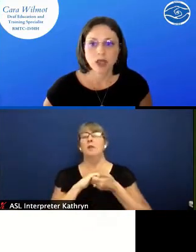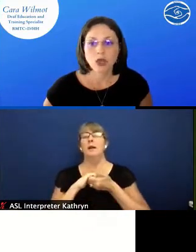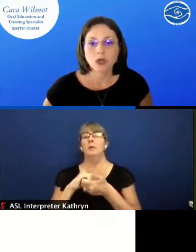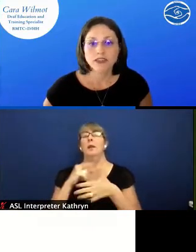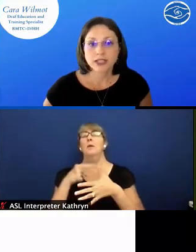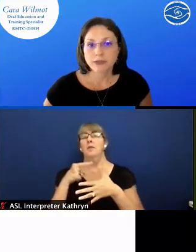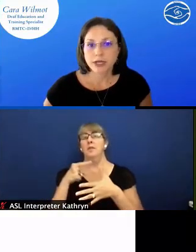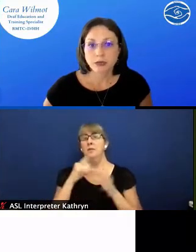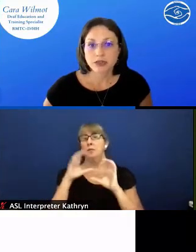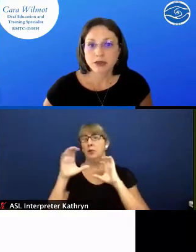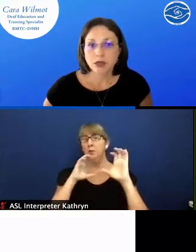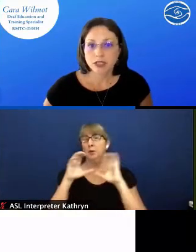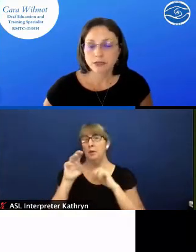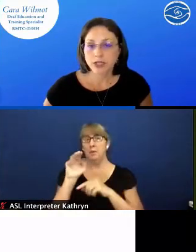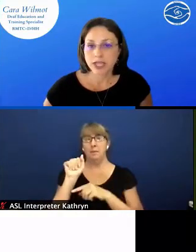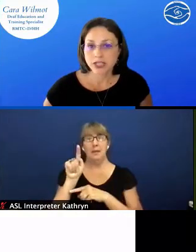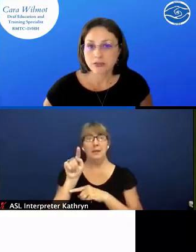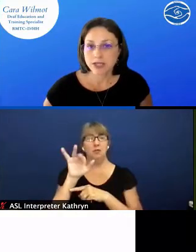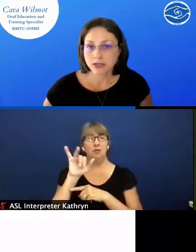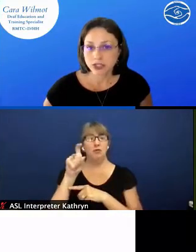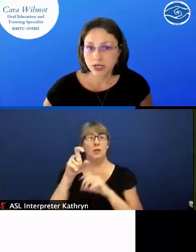We've collaborated with them on the Communication Matrix training,